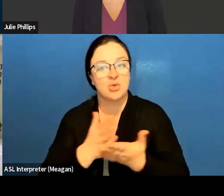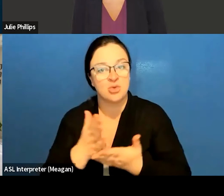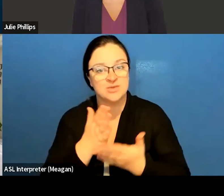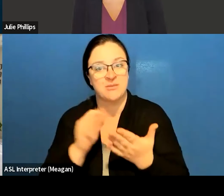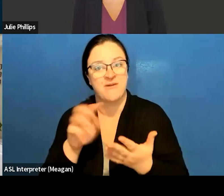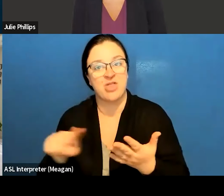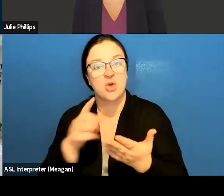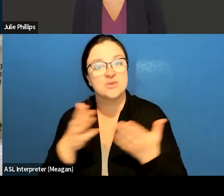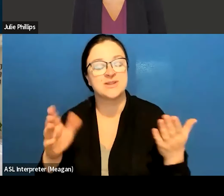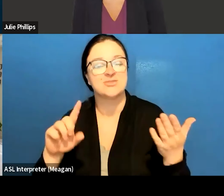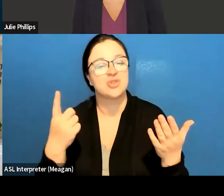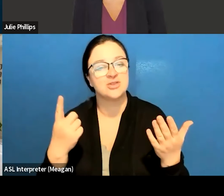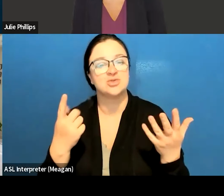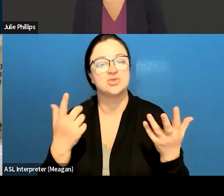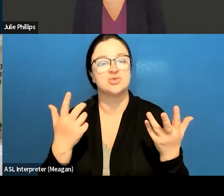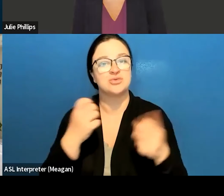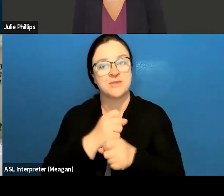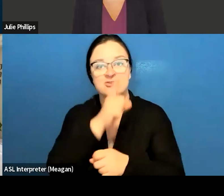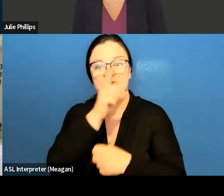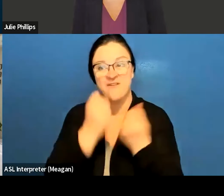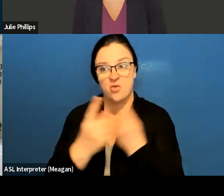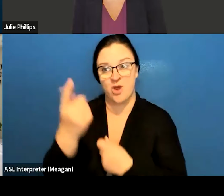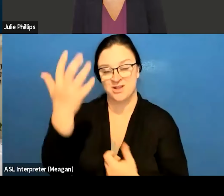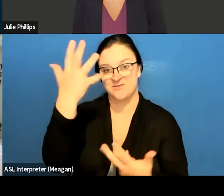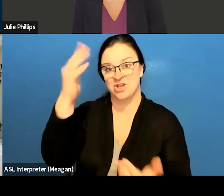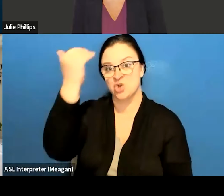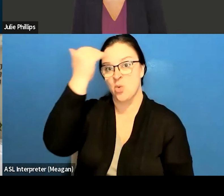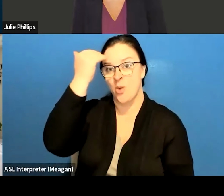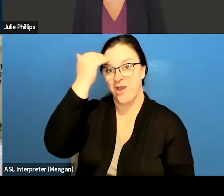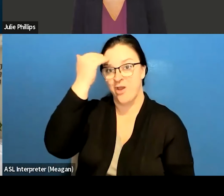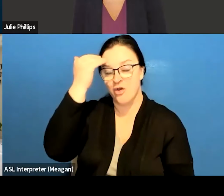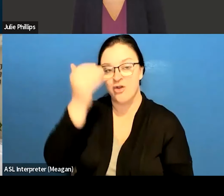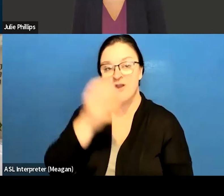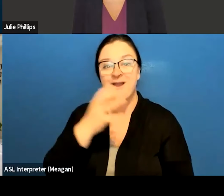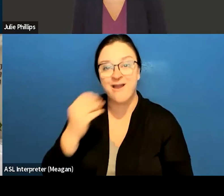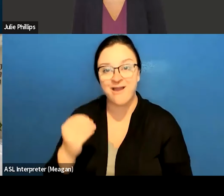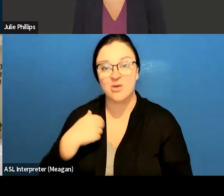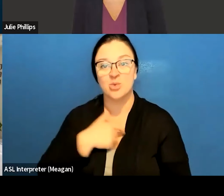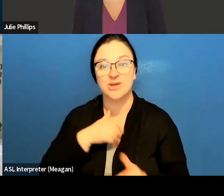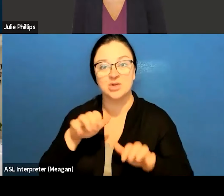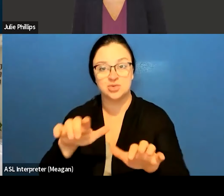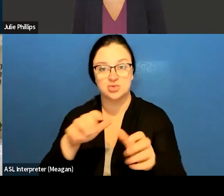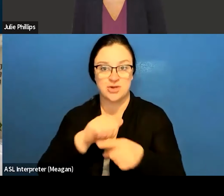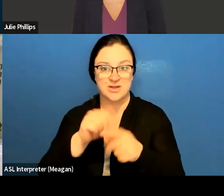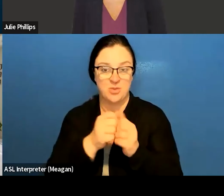just to heighten everyone's awareness. And we do repeated trainings with them in that regard.